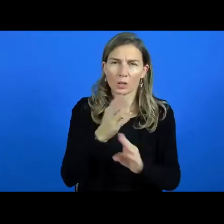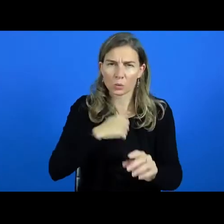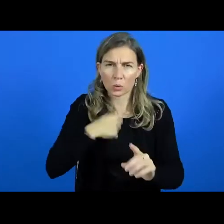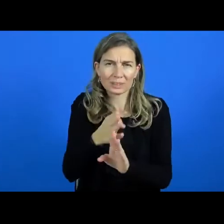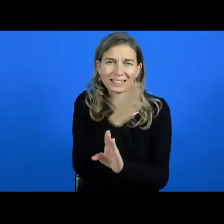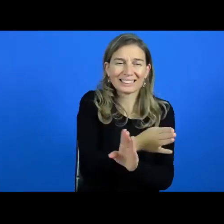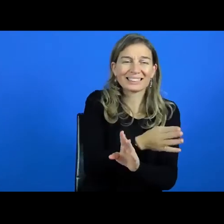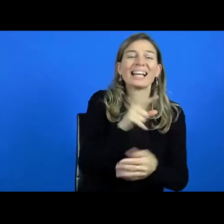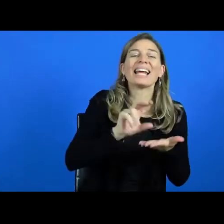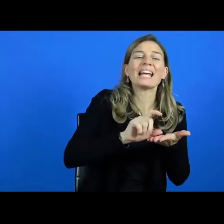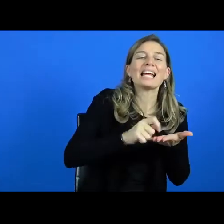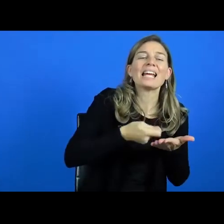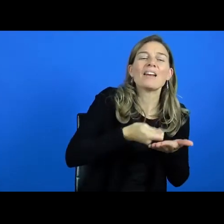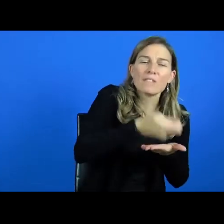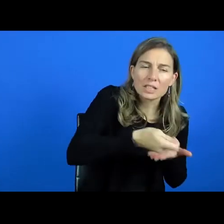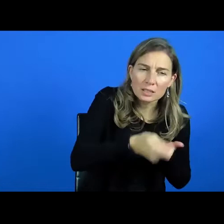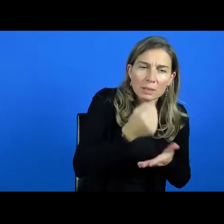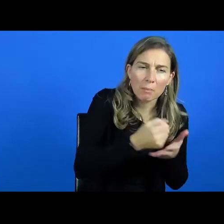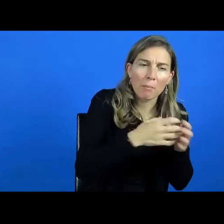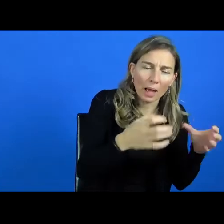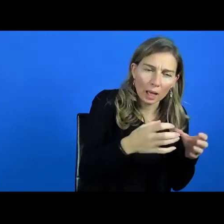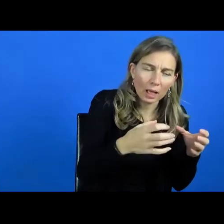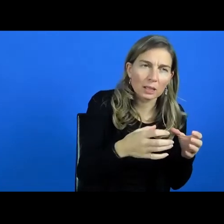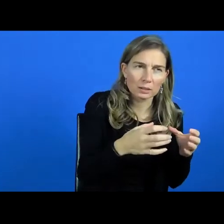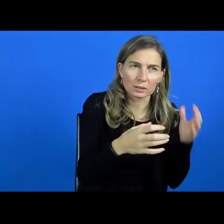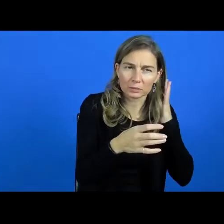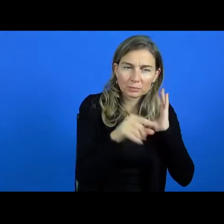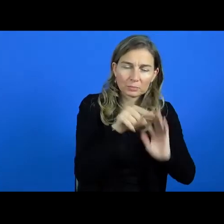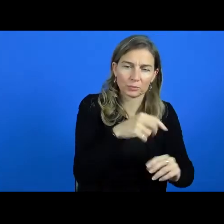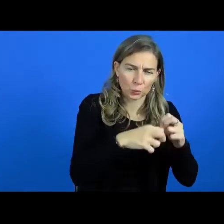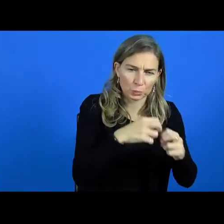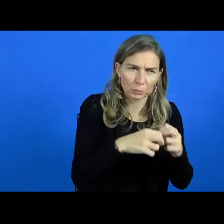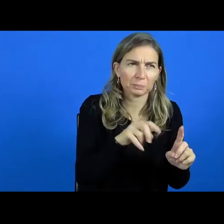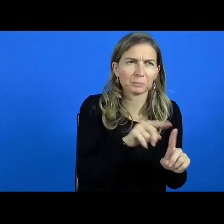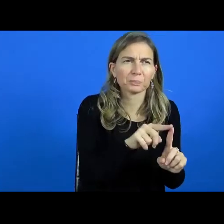These agencies are almost everywhere, and I don't see your faces